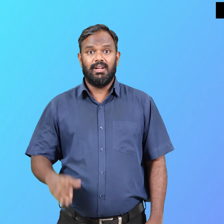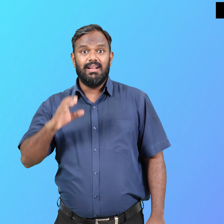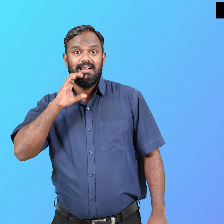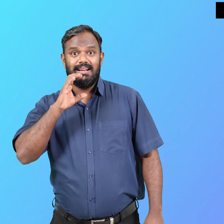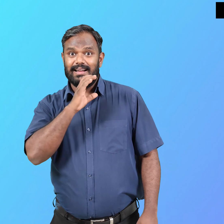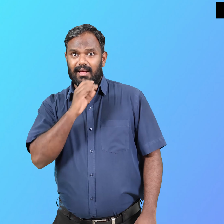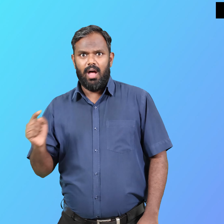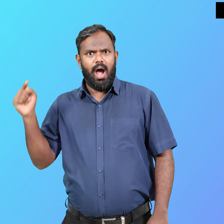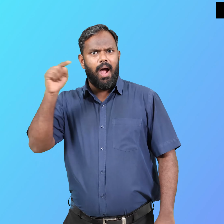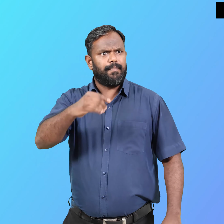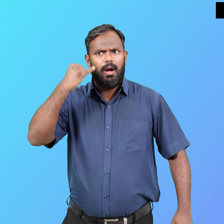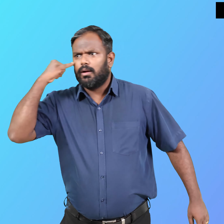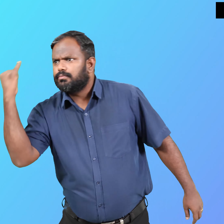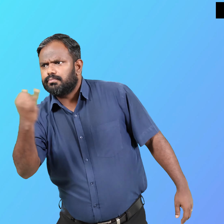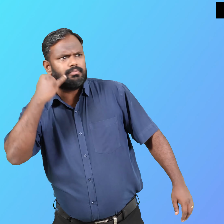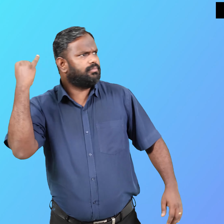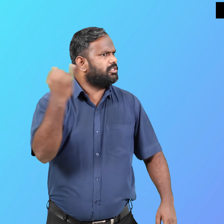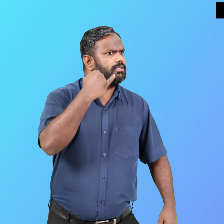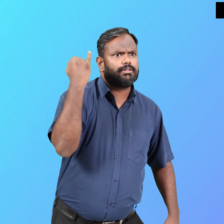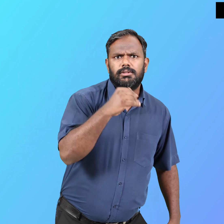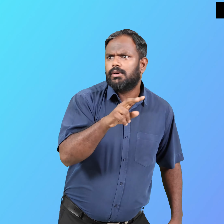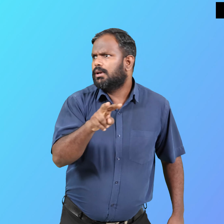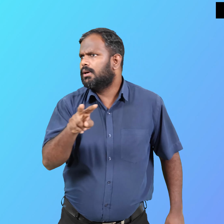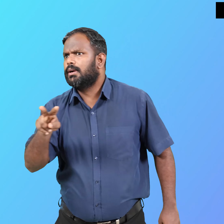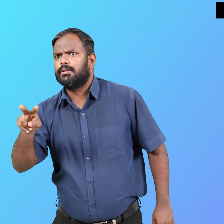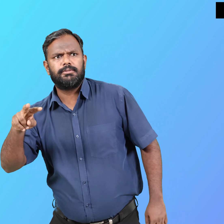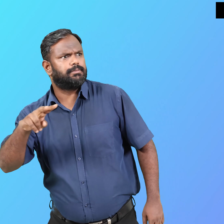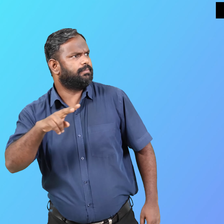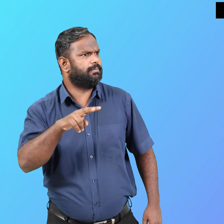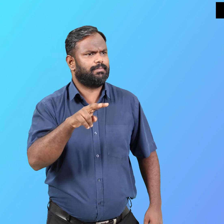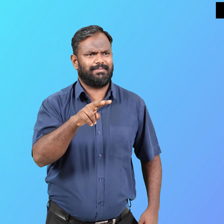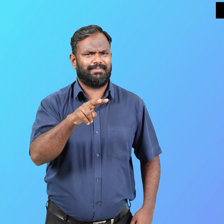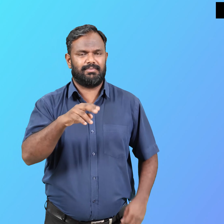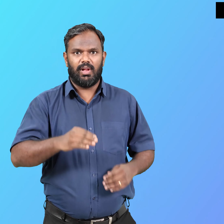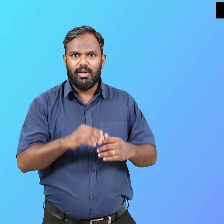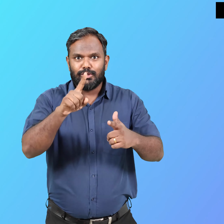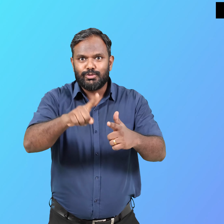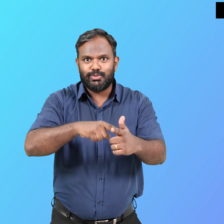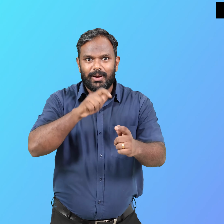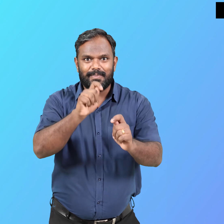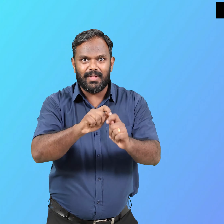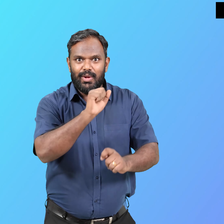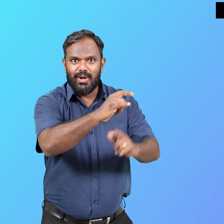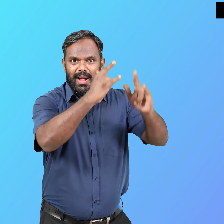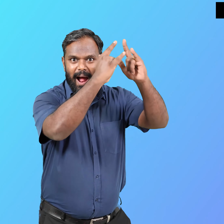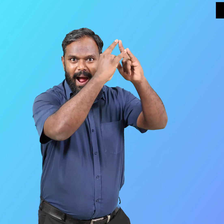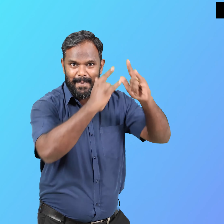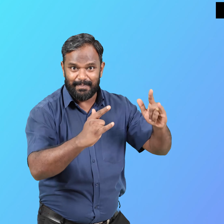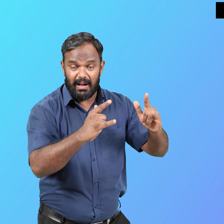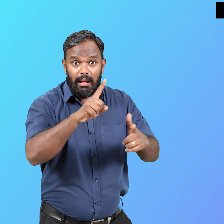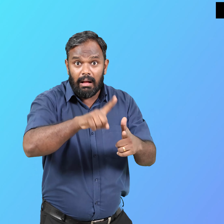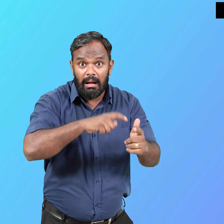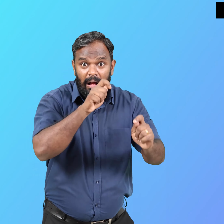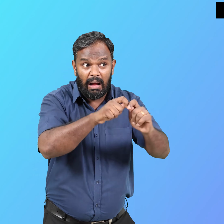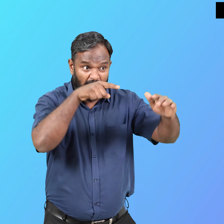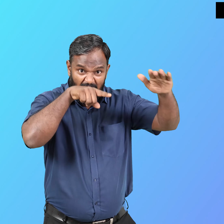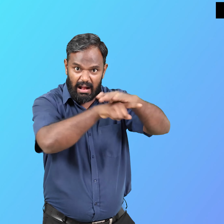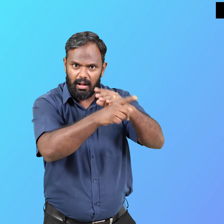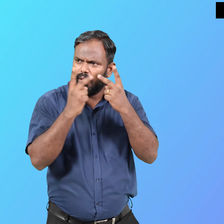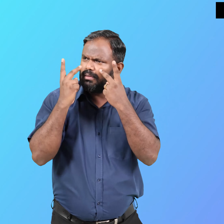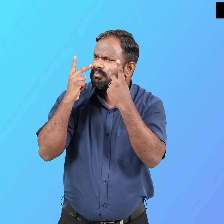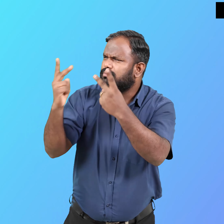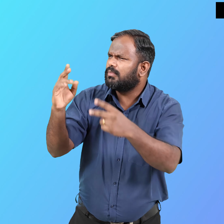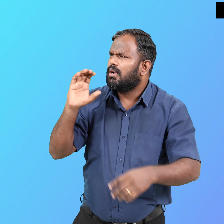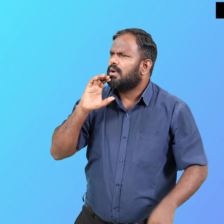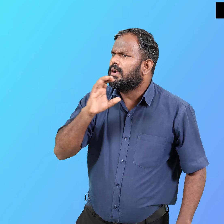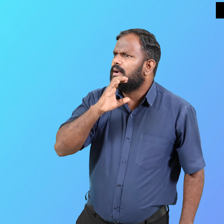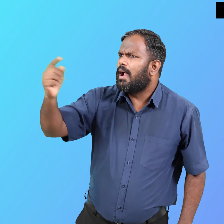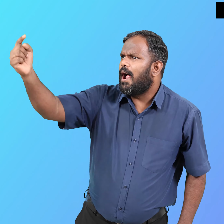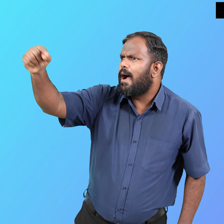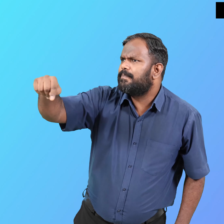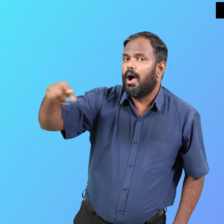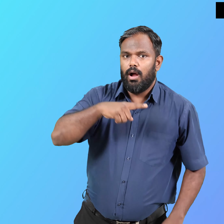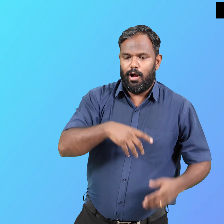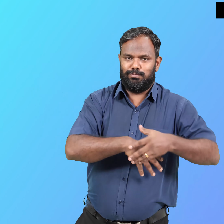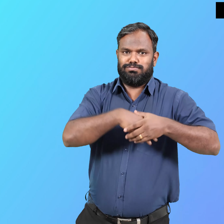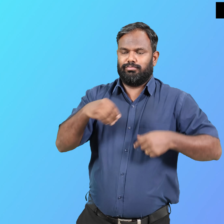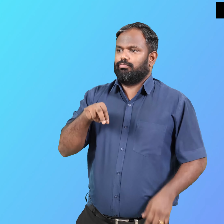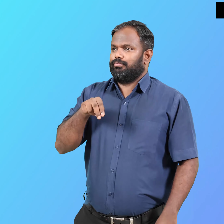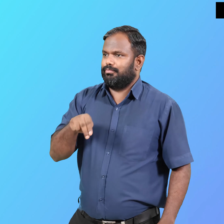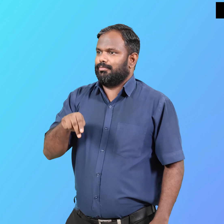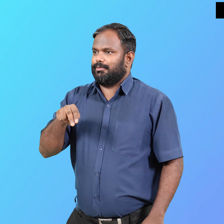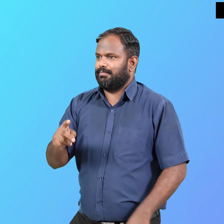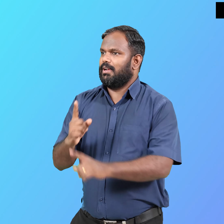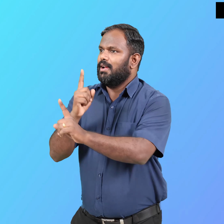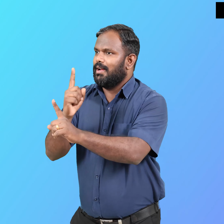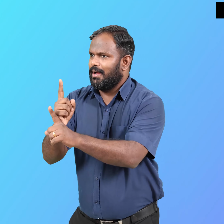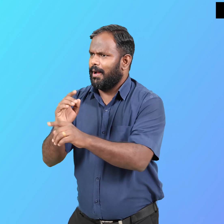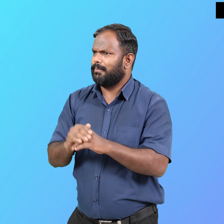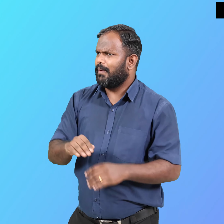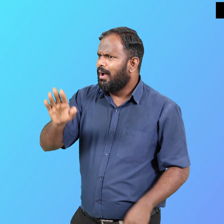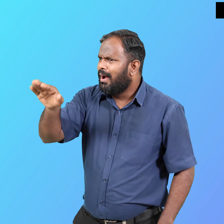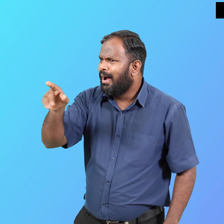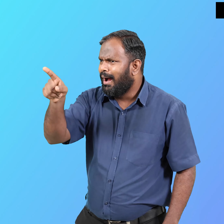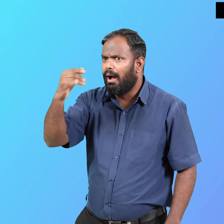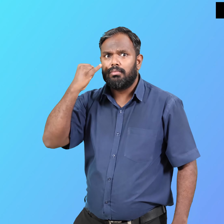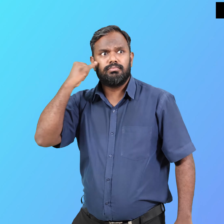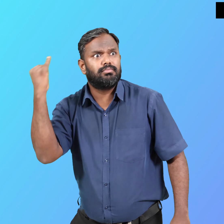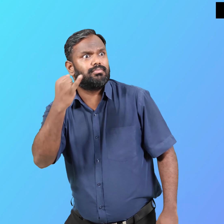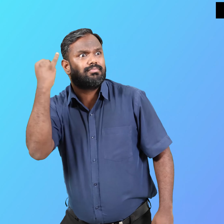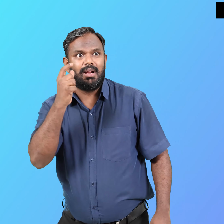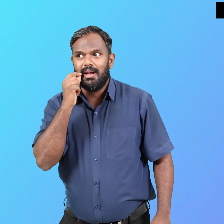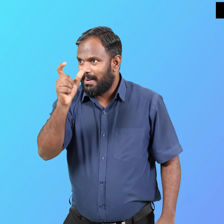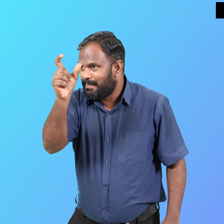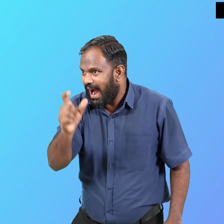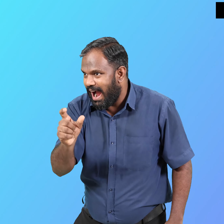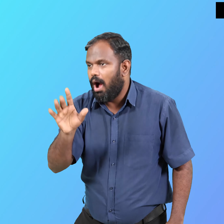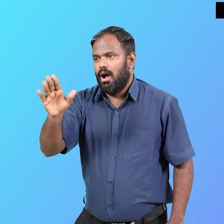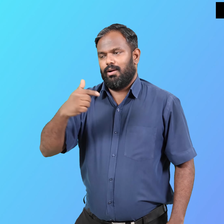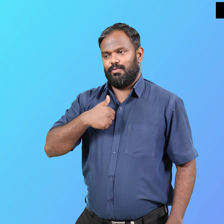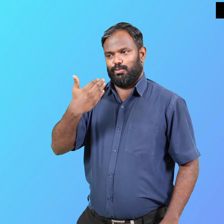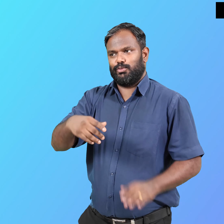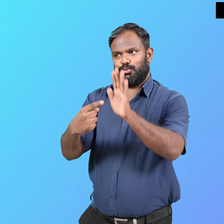Just then Barak came by Jael’s tent, looking for Sisera. Jael went out to meet Barak and said, “Come in here, and I will show you the man you are looking for.”